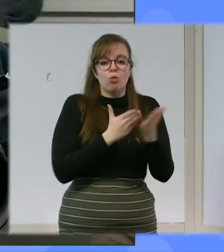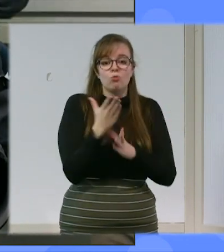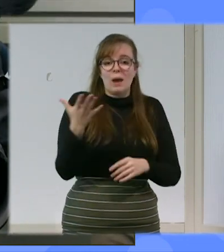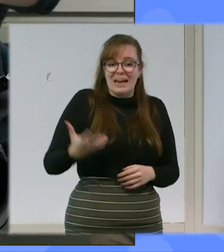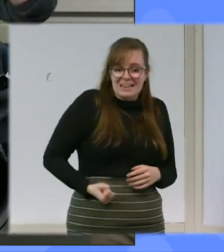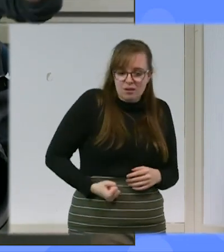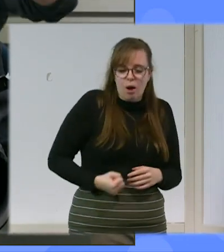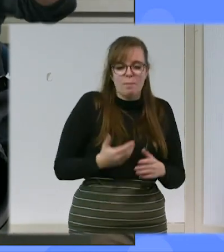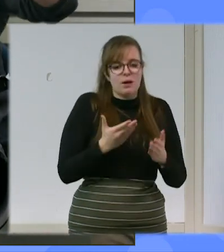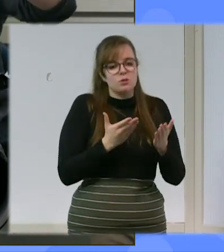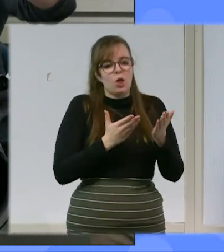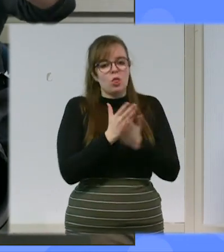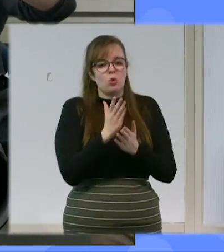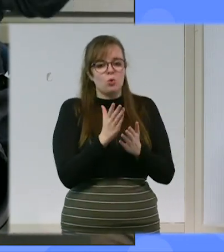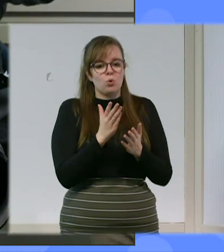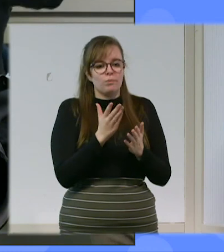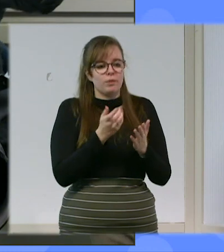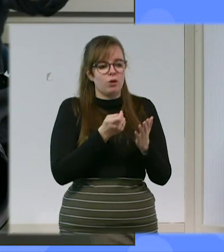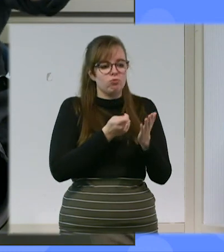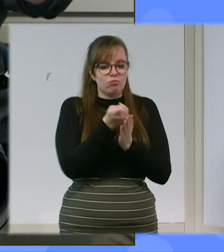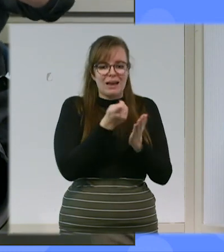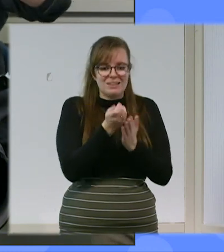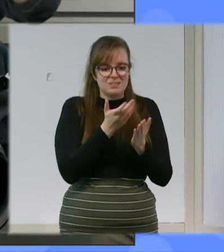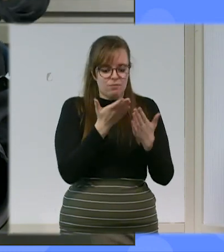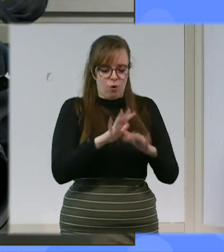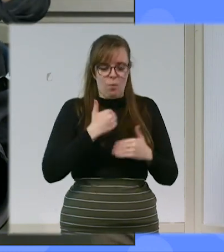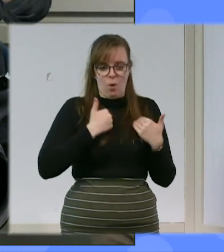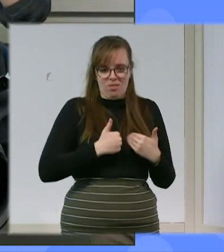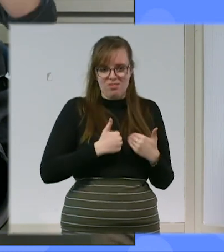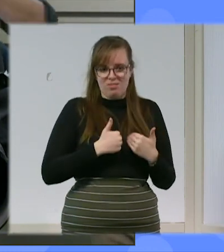rent so-called rents that they make through their wealth so so we don't know